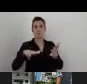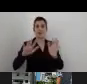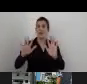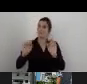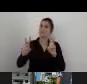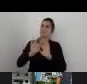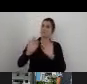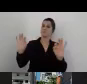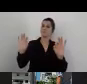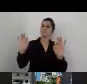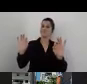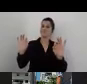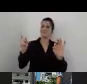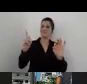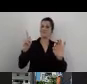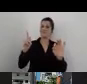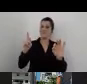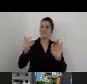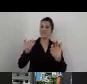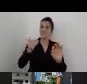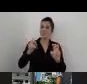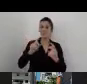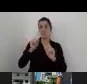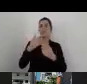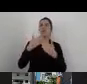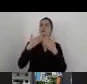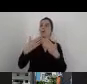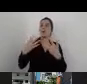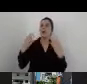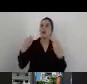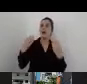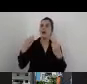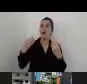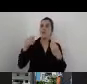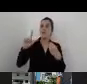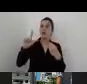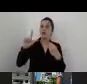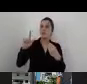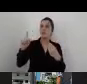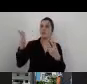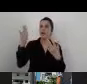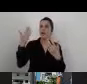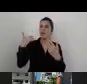It was a bit early, but thank you very much, Luis. We had a bit of sound interference.